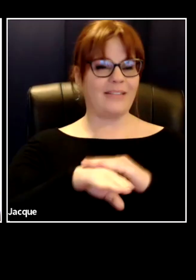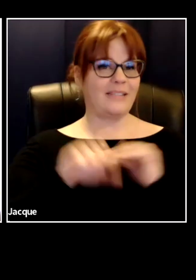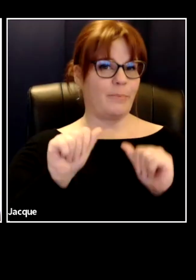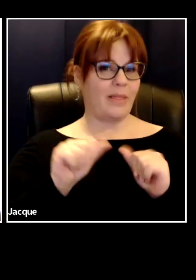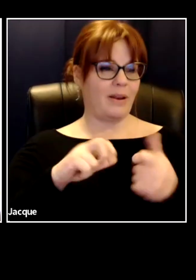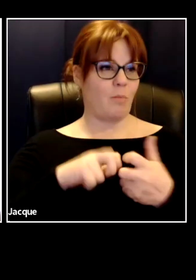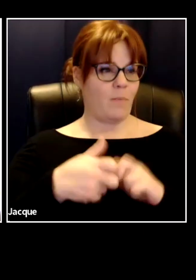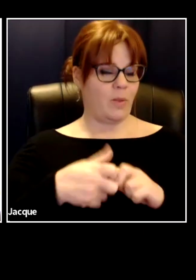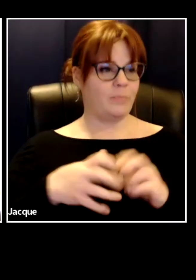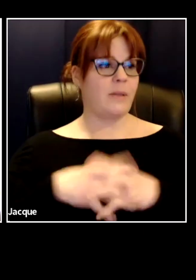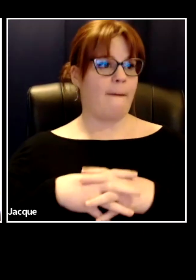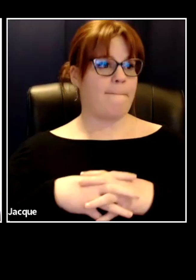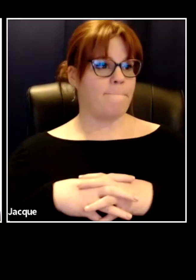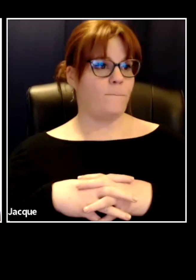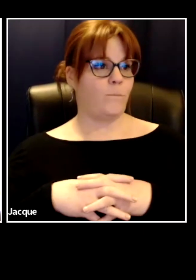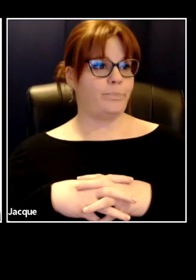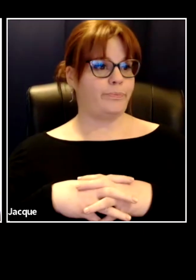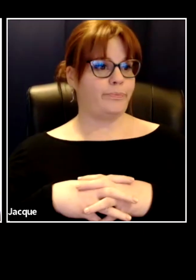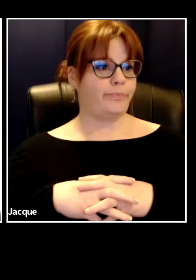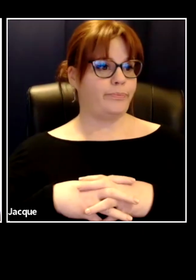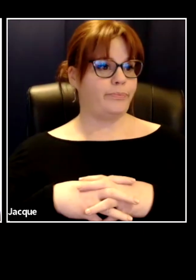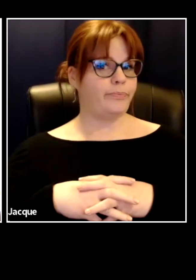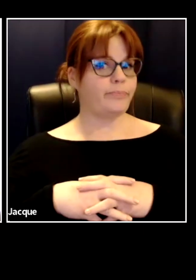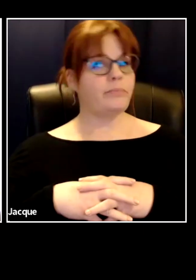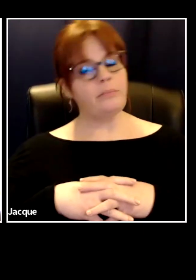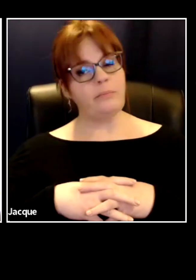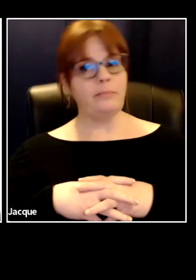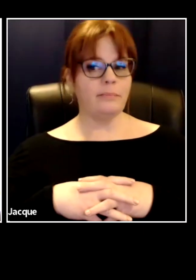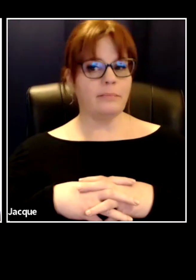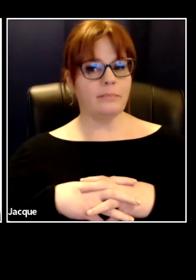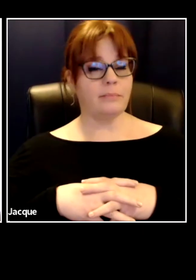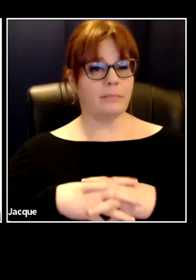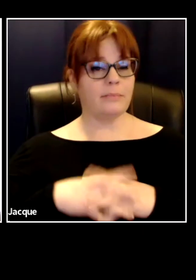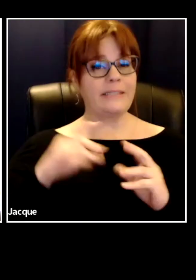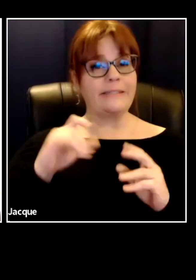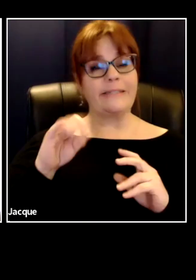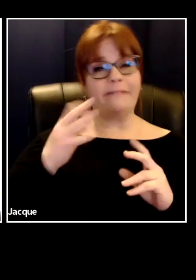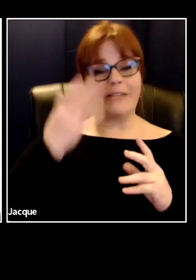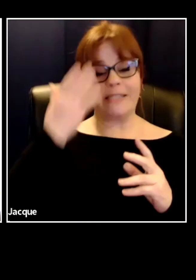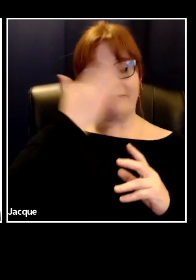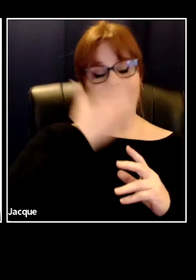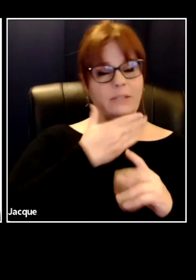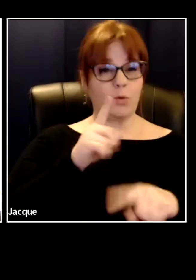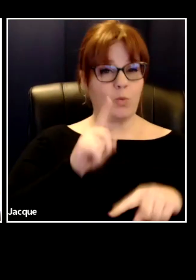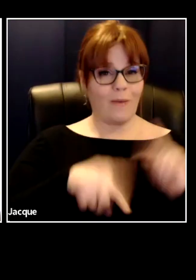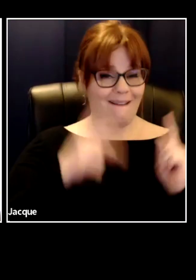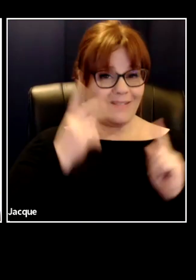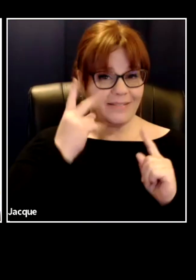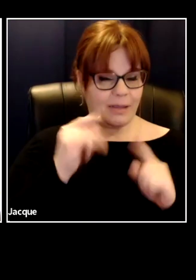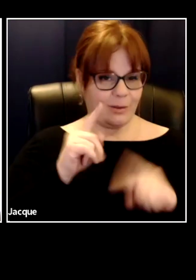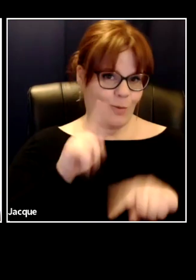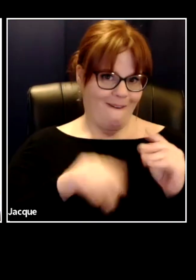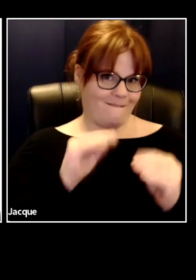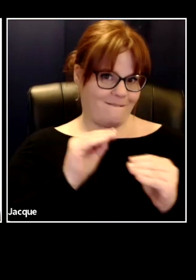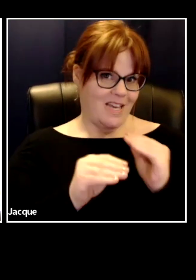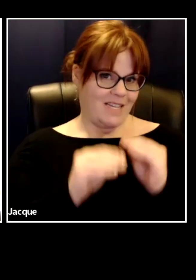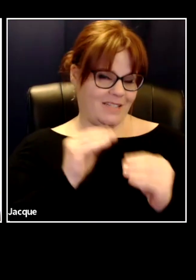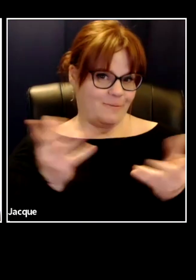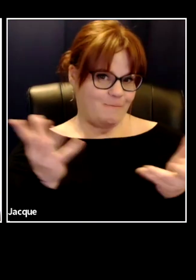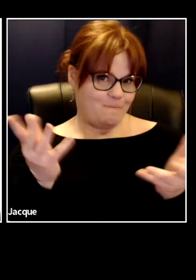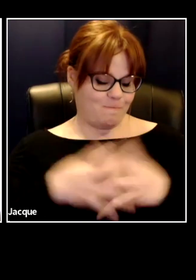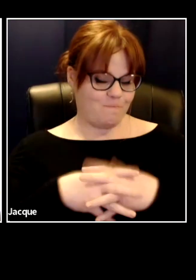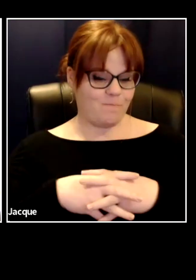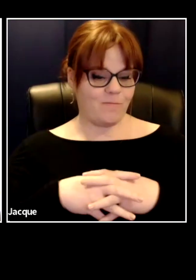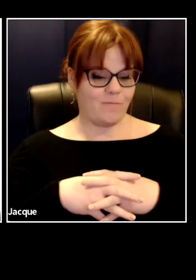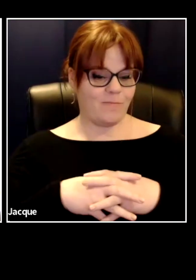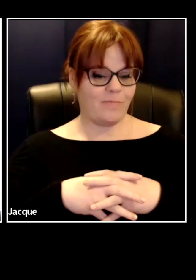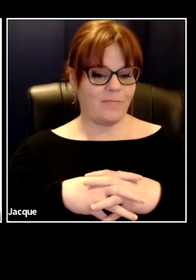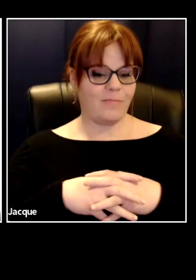Um, so well because you know if it's invisible, if you can't see it, you can't fix it and you can't